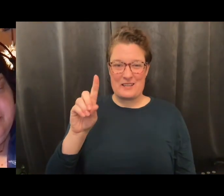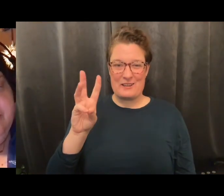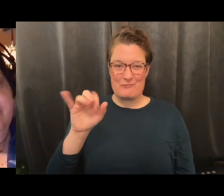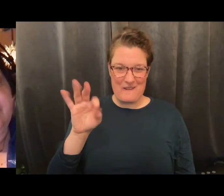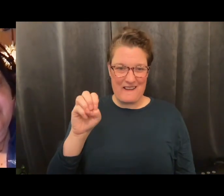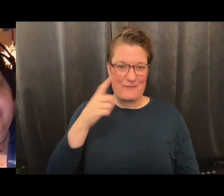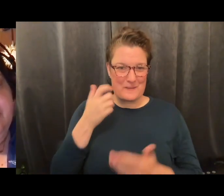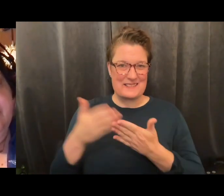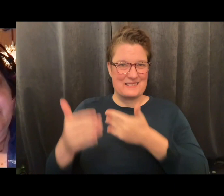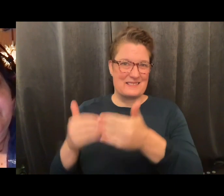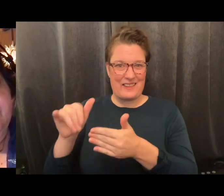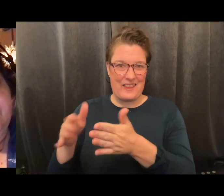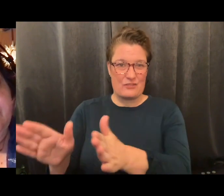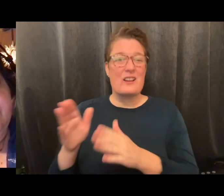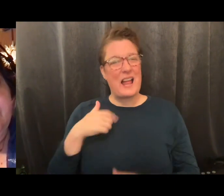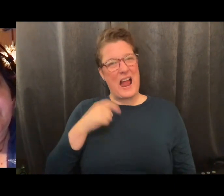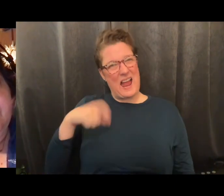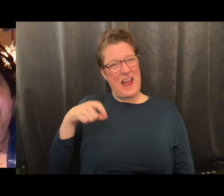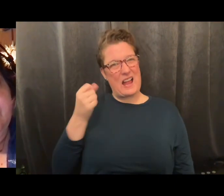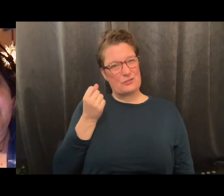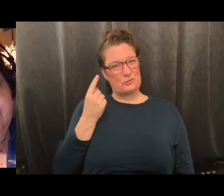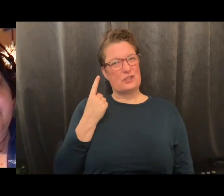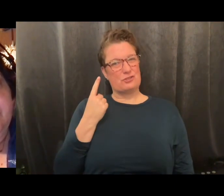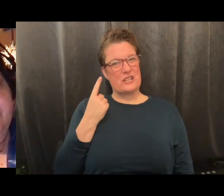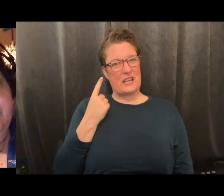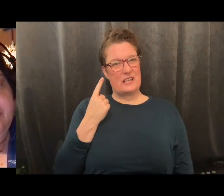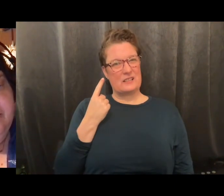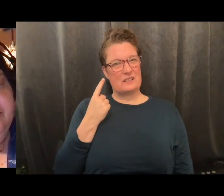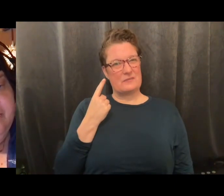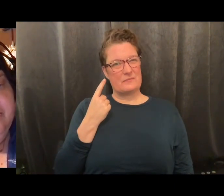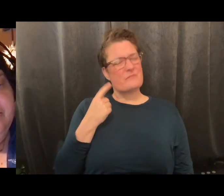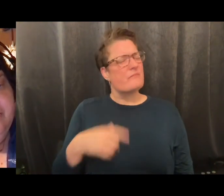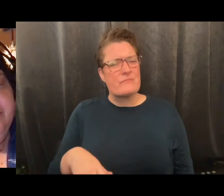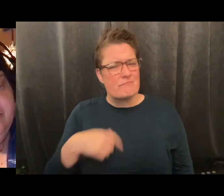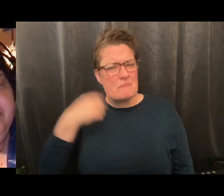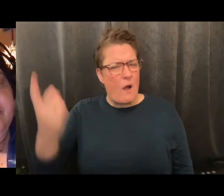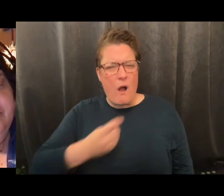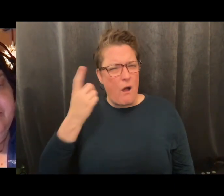um, I was always working with women. So, of course, I had to understand all the cycles and so